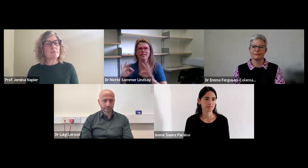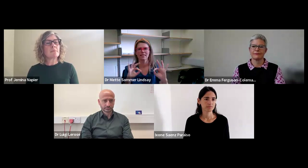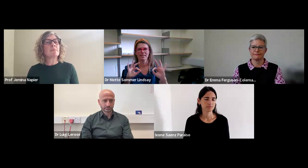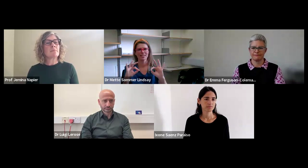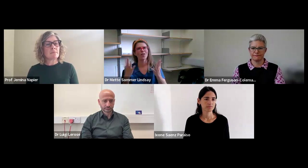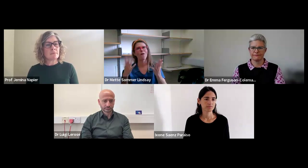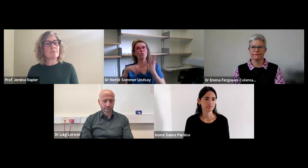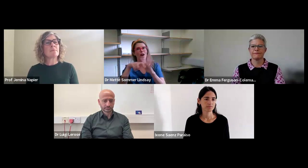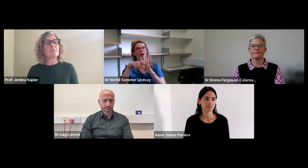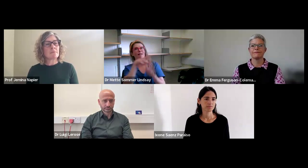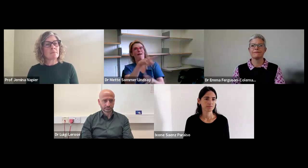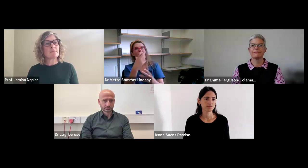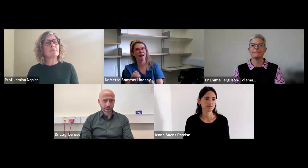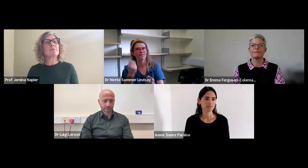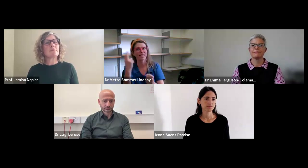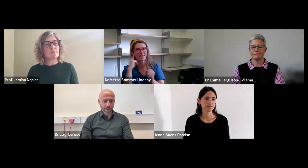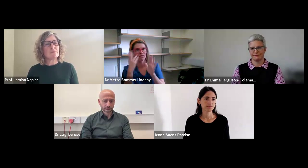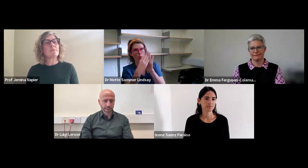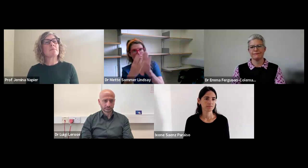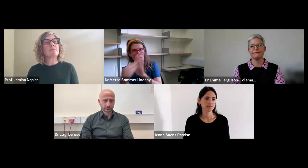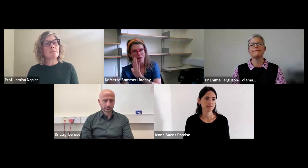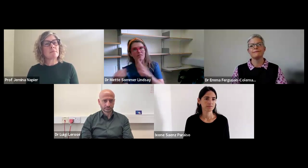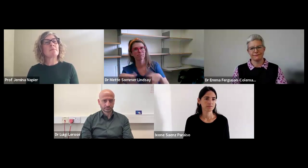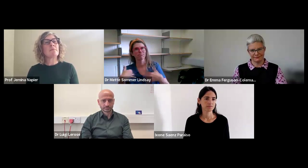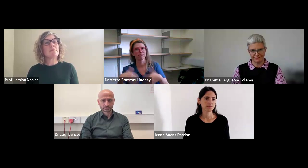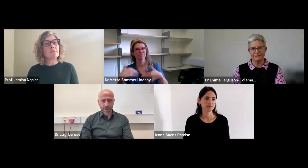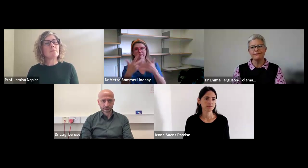an underlying belief that deaf people didn't and couldn't do a PhD, so to have these role models